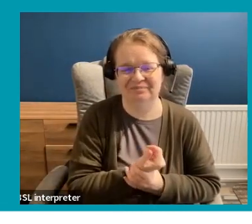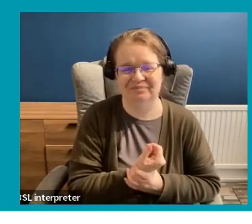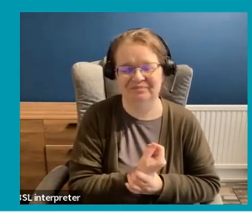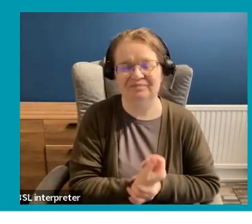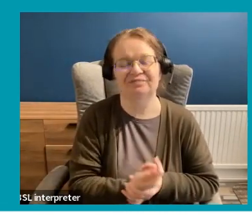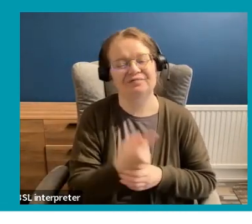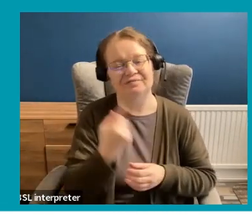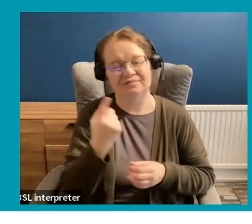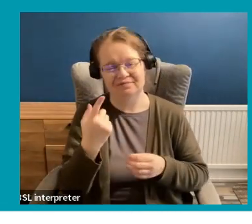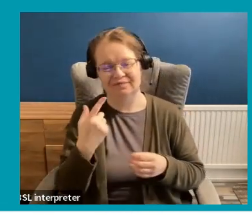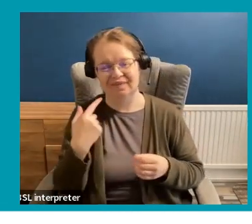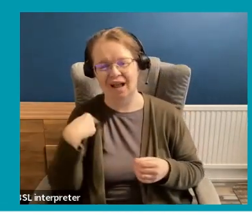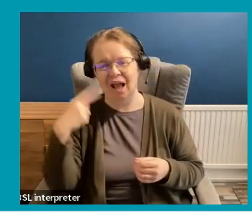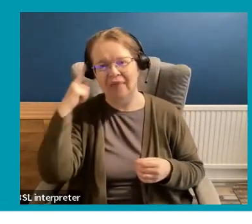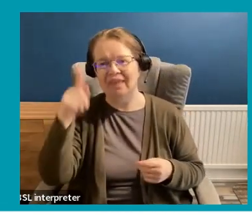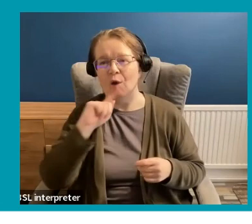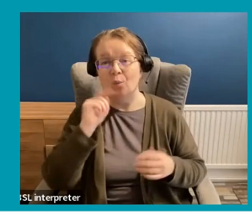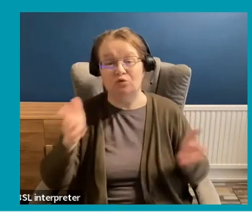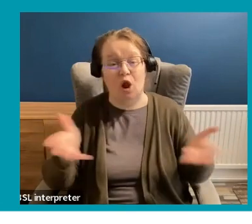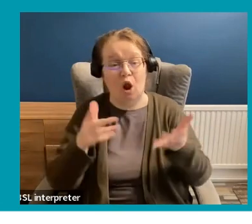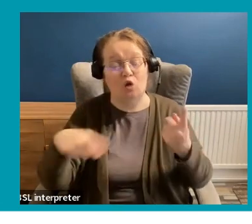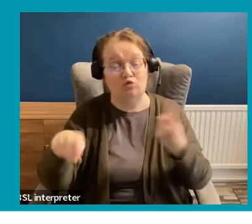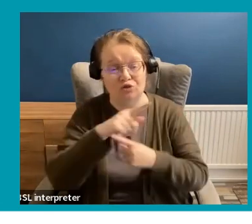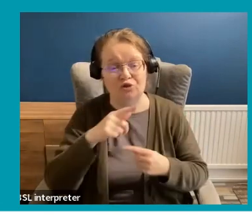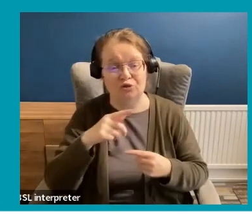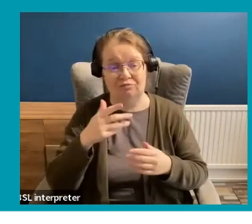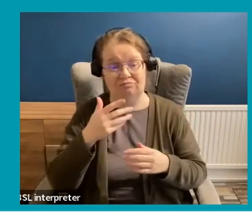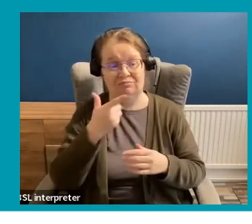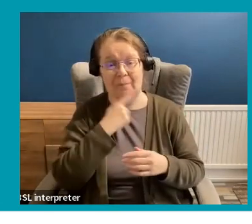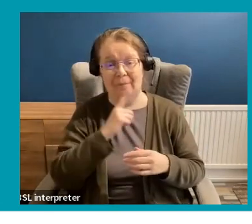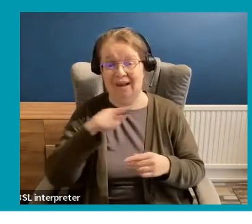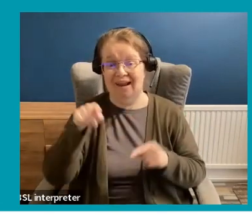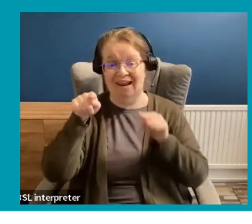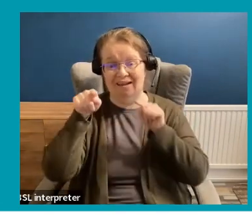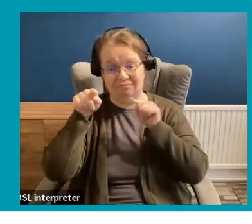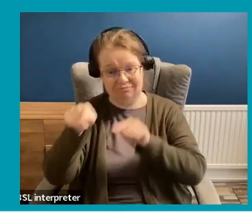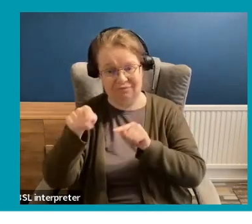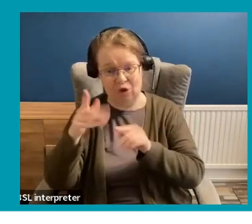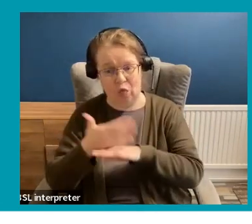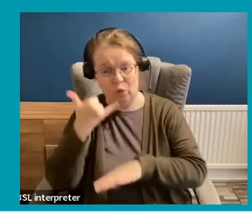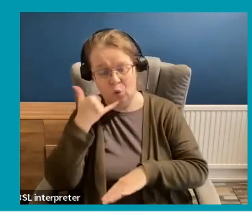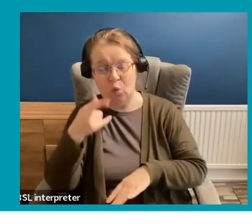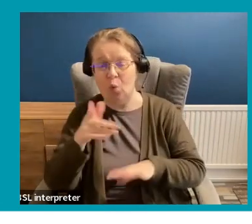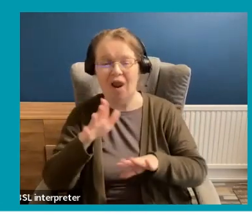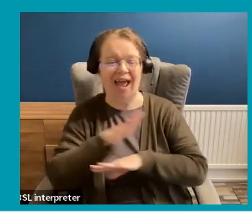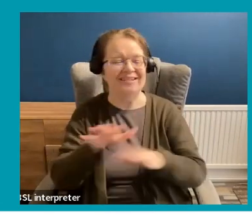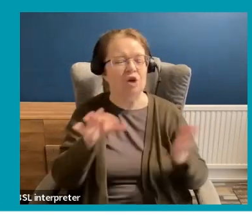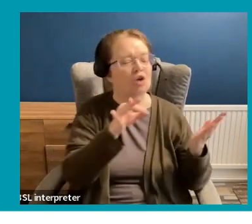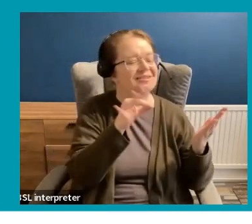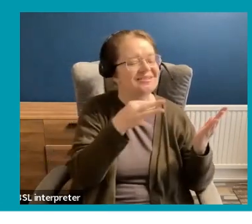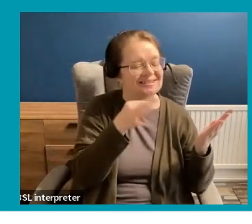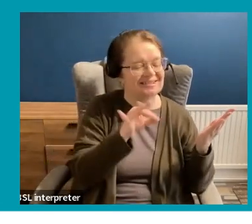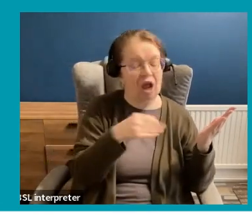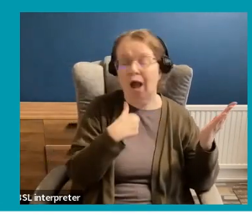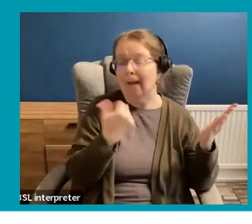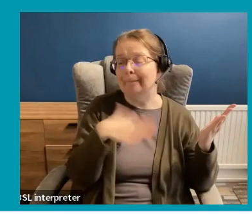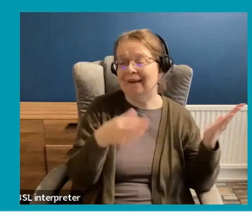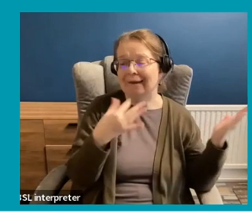I think I would encourage people on the call, this is a journey, it's not a tick box think that you can say I did that so I can